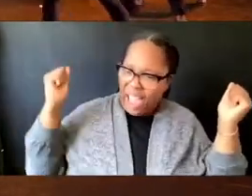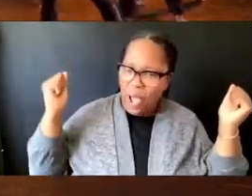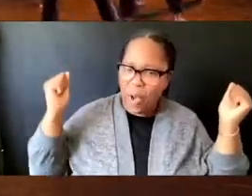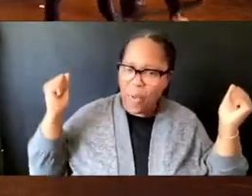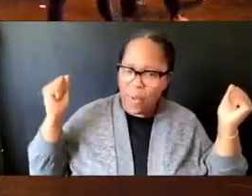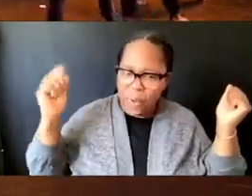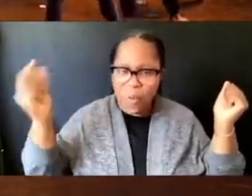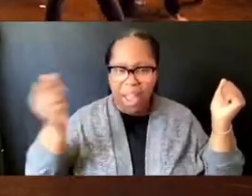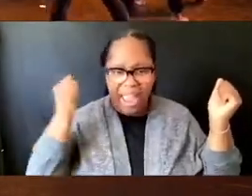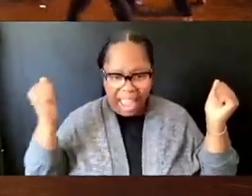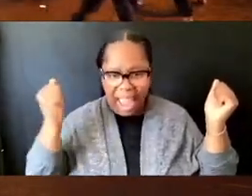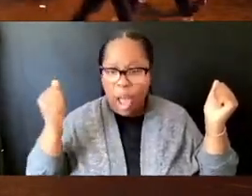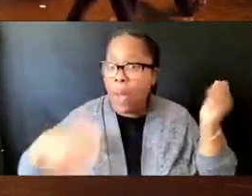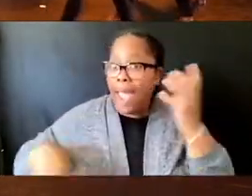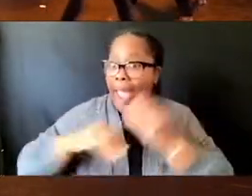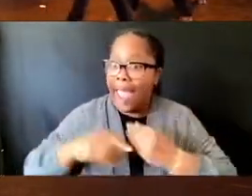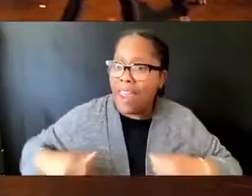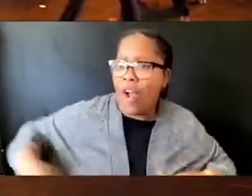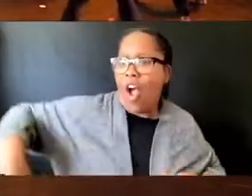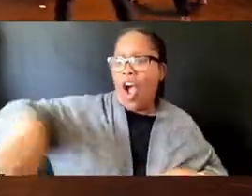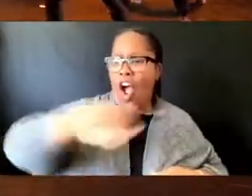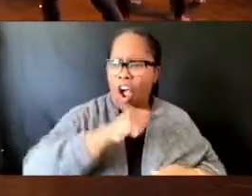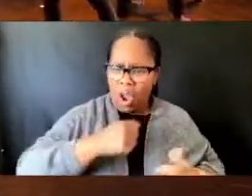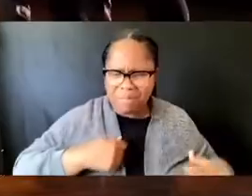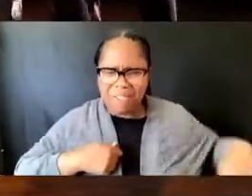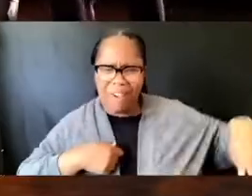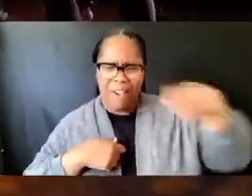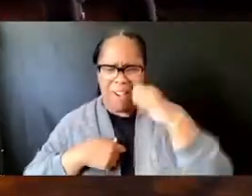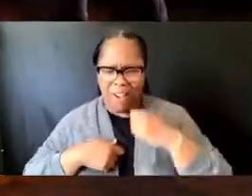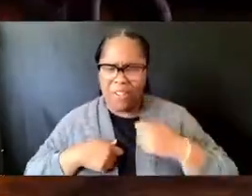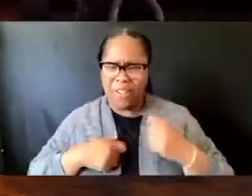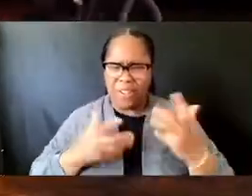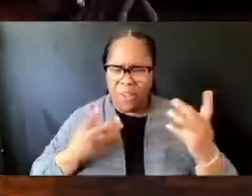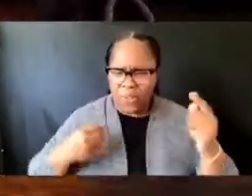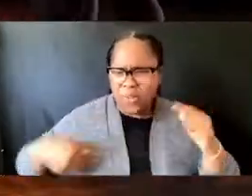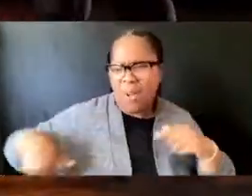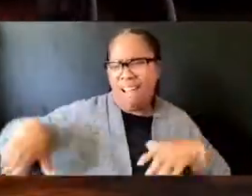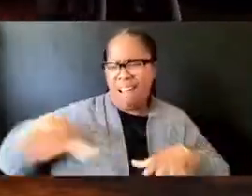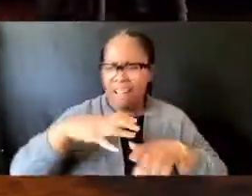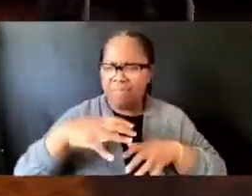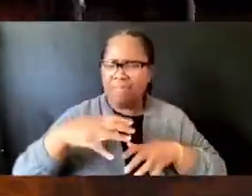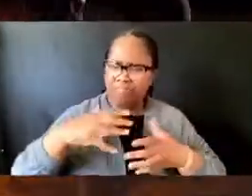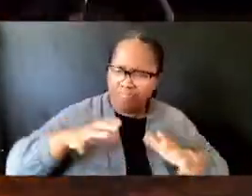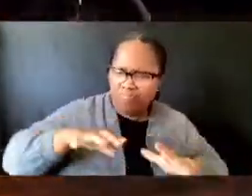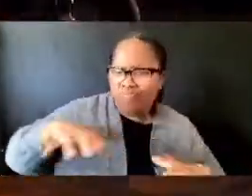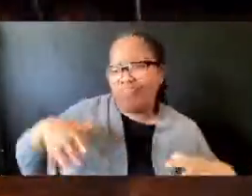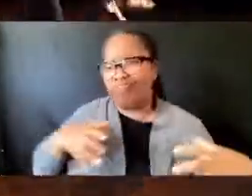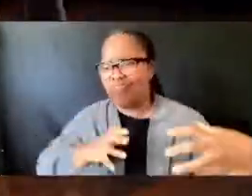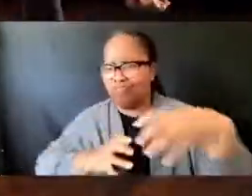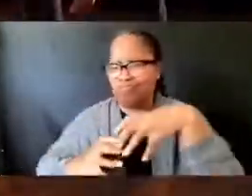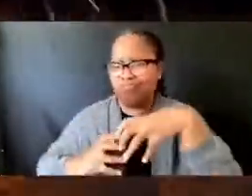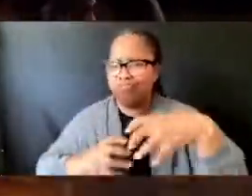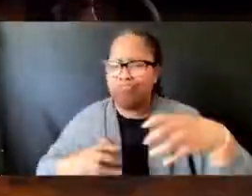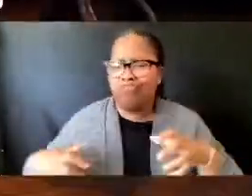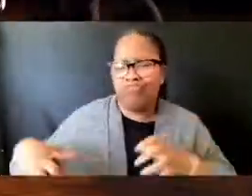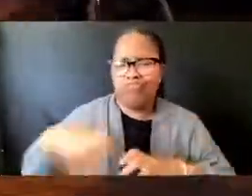And add the arms. Add the arms, add the arms, add the arms. And work the legs.